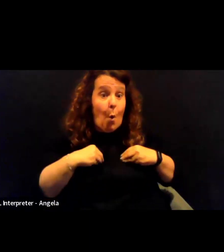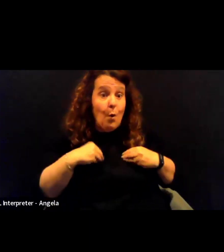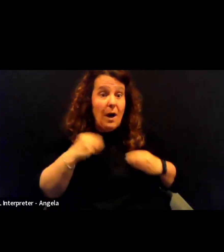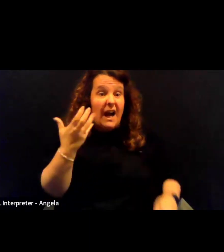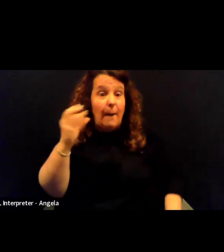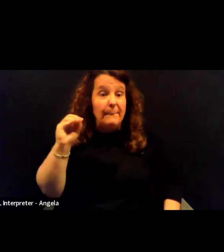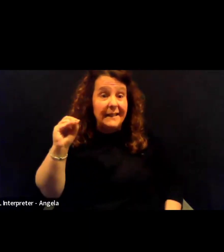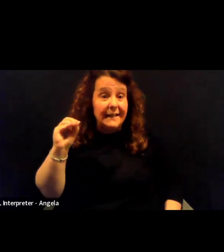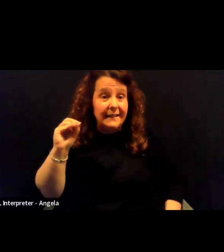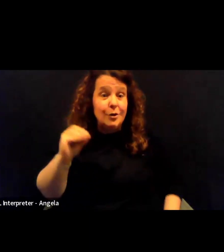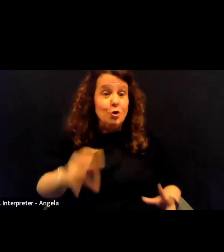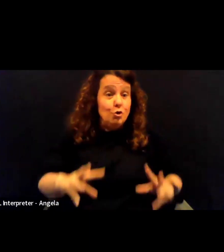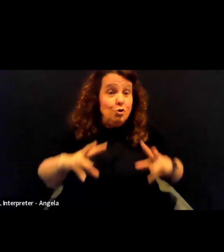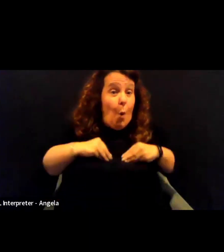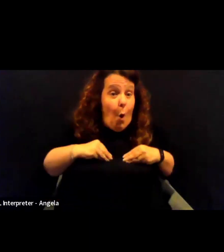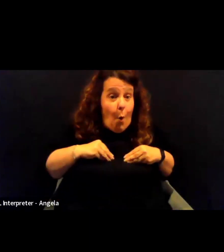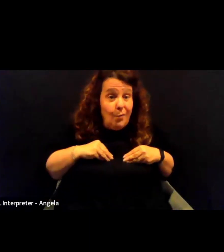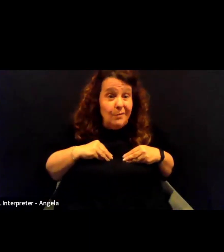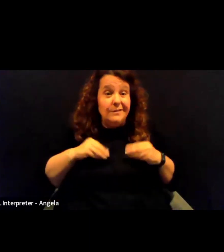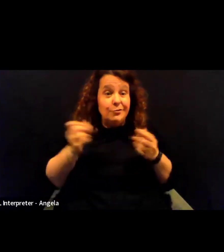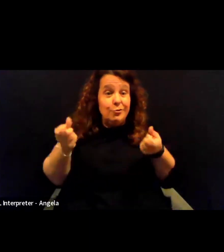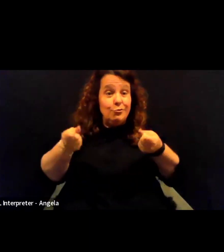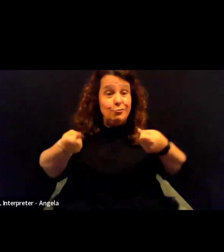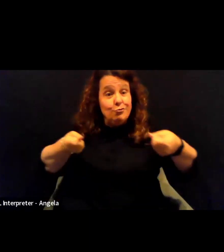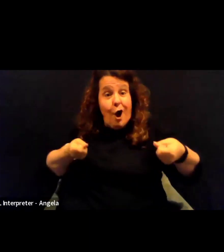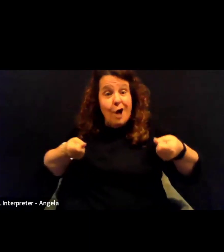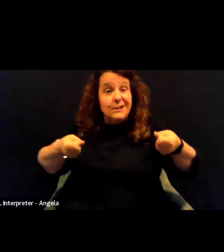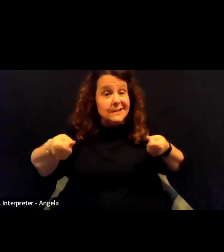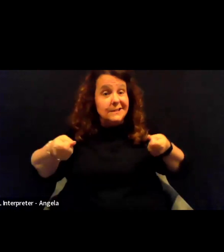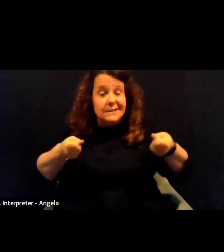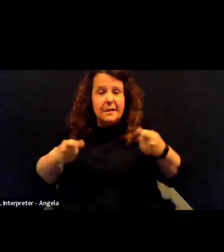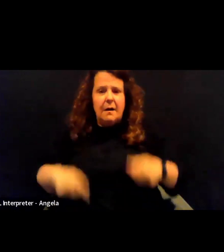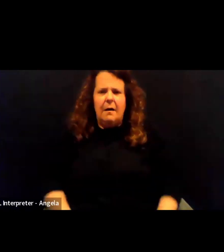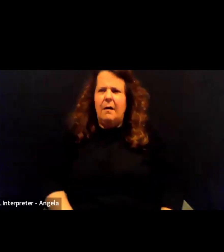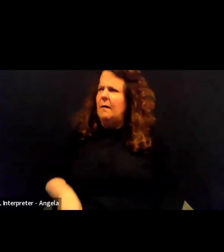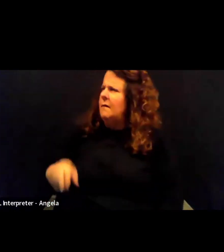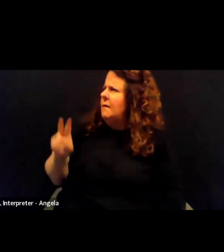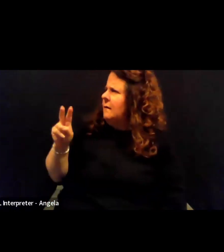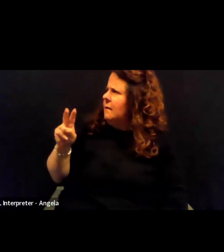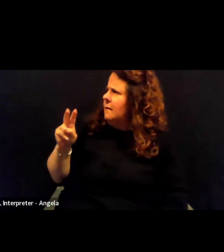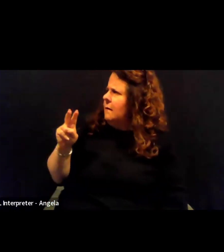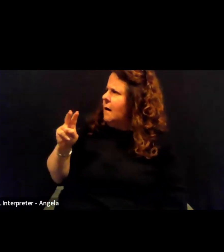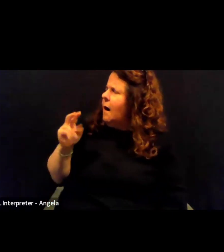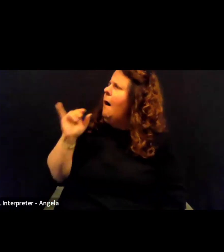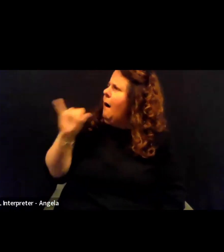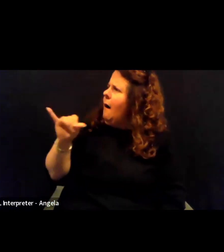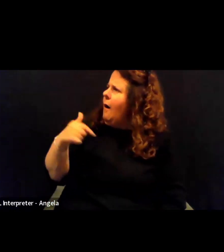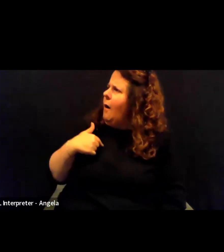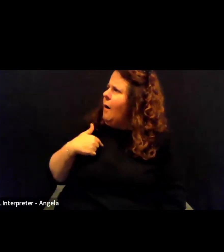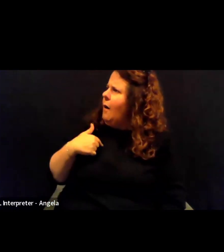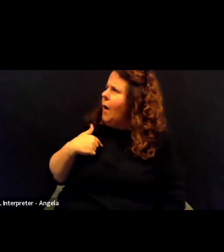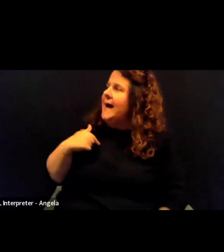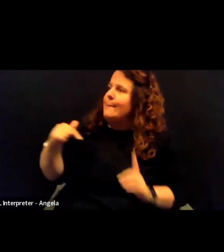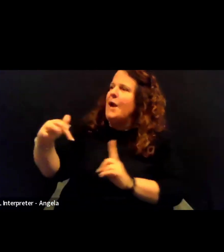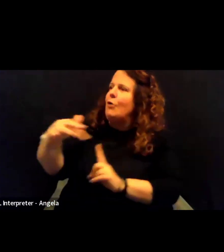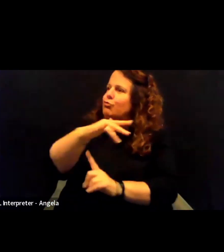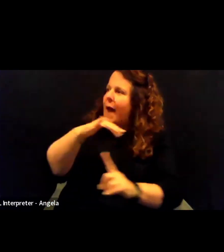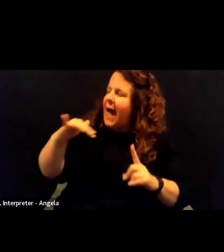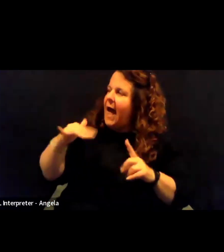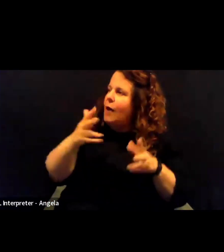. Could you own a couple trucks? And he, he, and he was like, oh, wait a minute. He could still be around trucks and still be doing trucks.